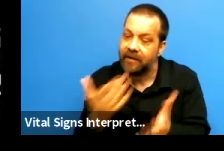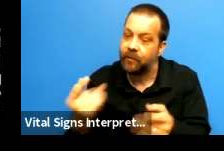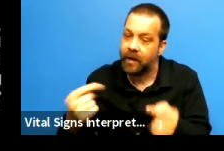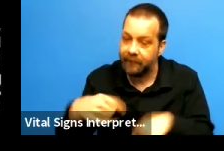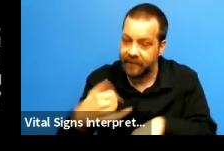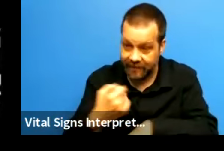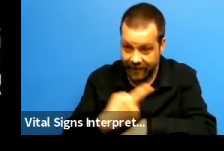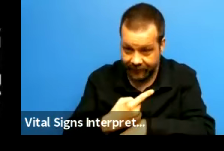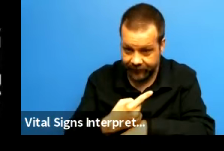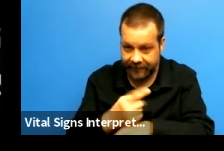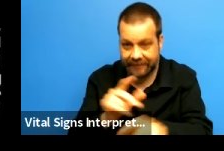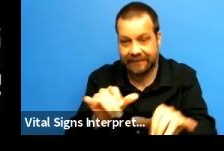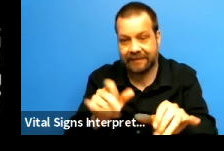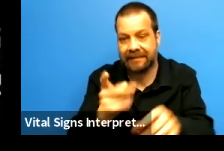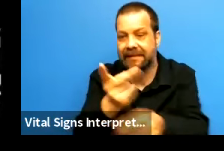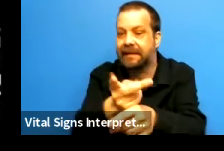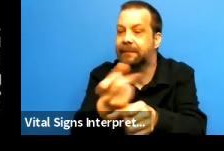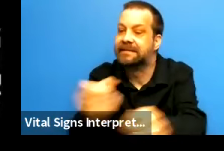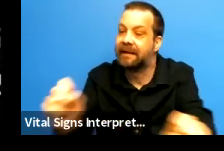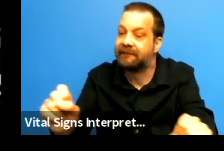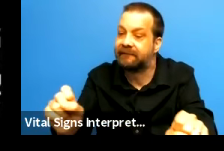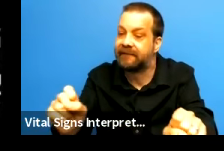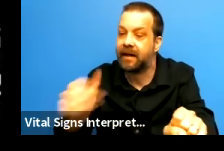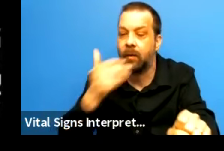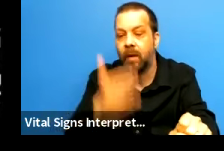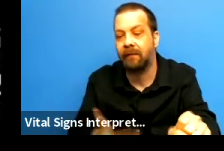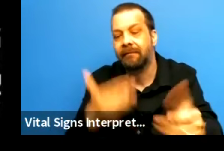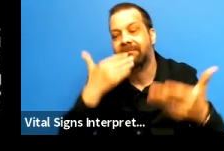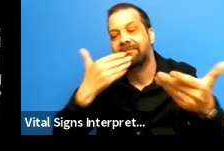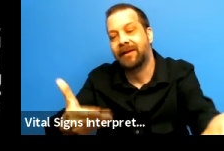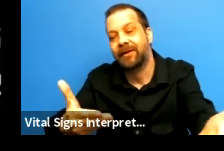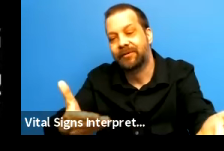Stay safe and be well and thank you so much.